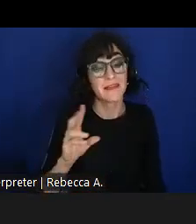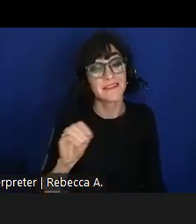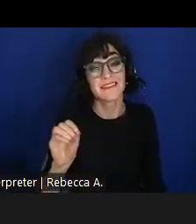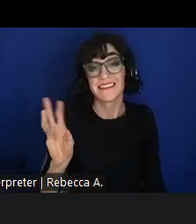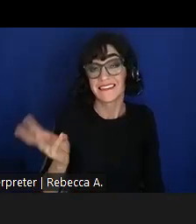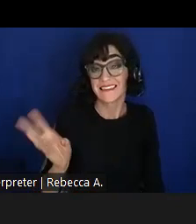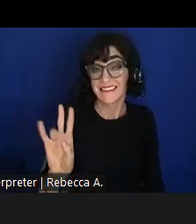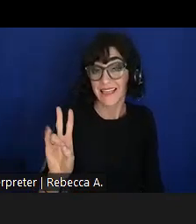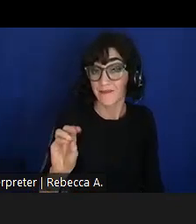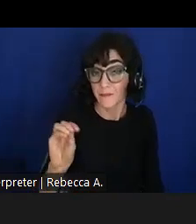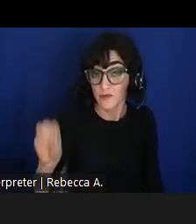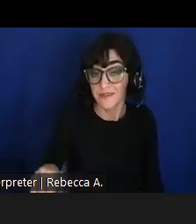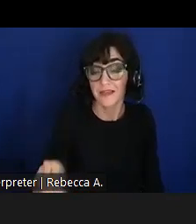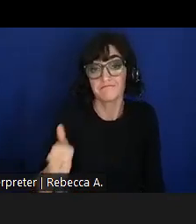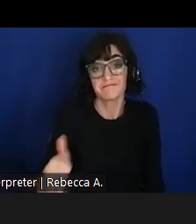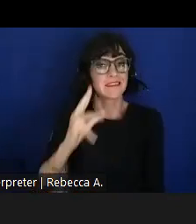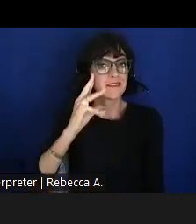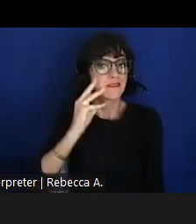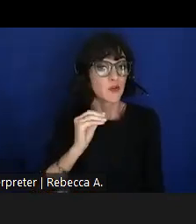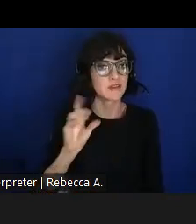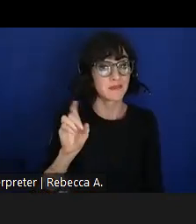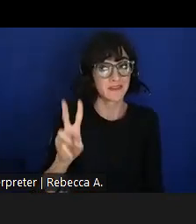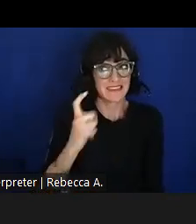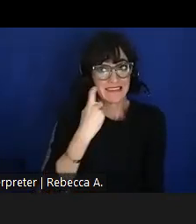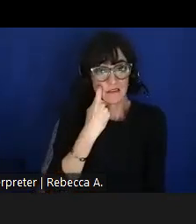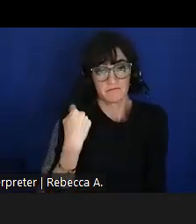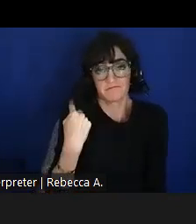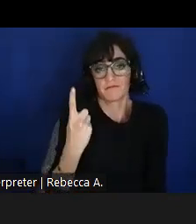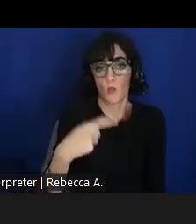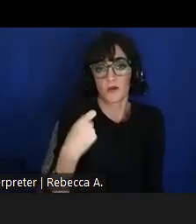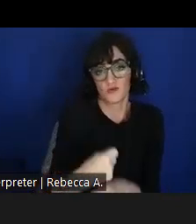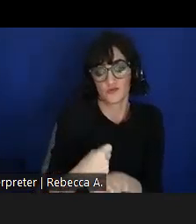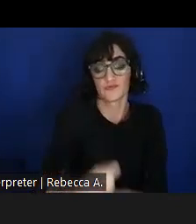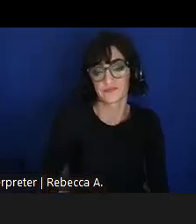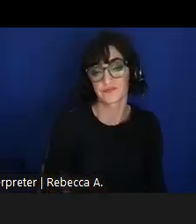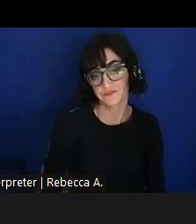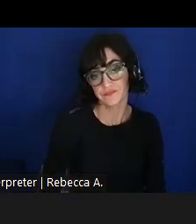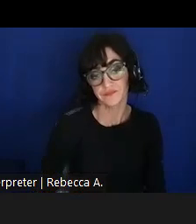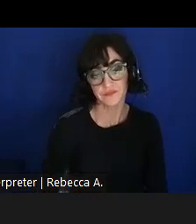domestic violence in the last year